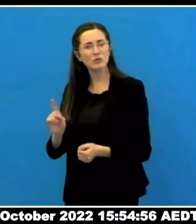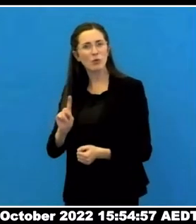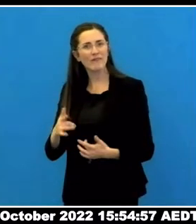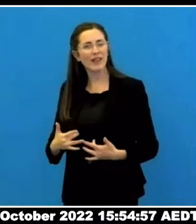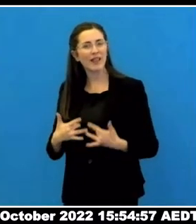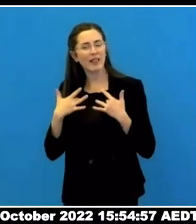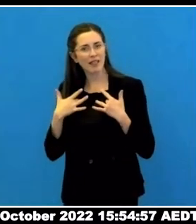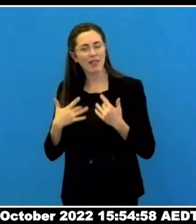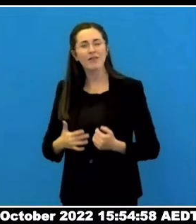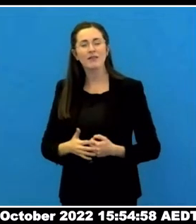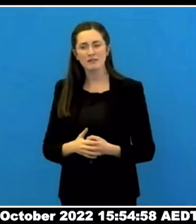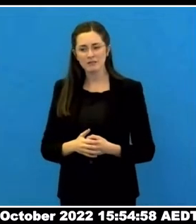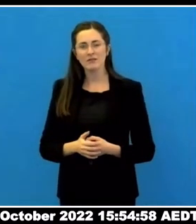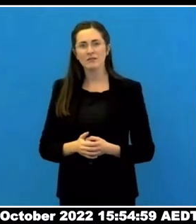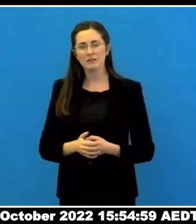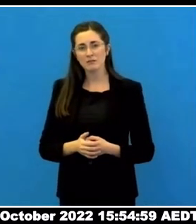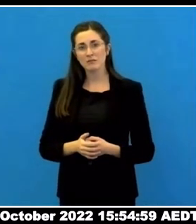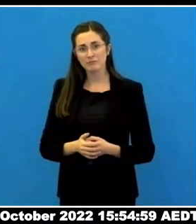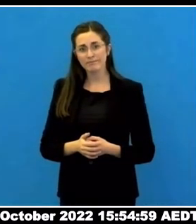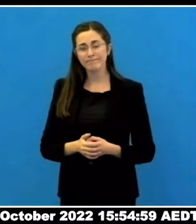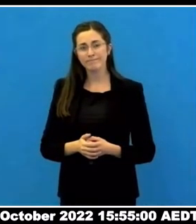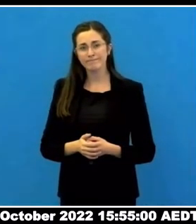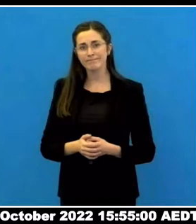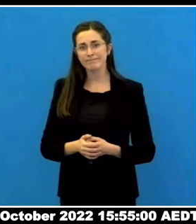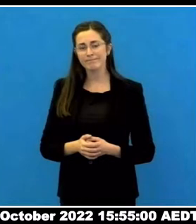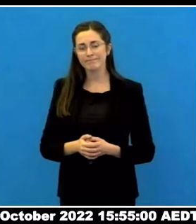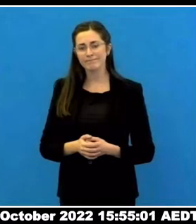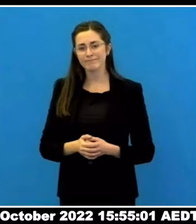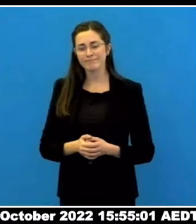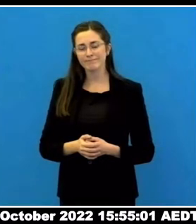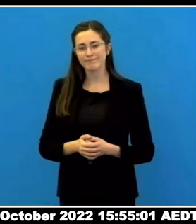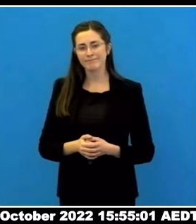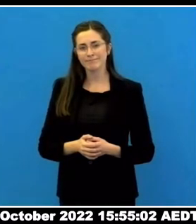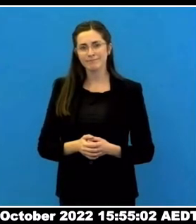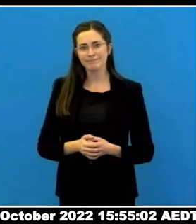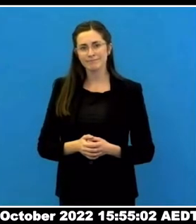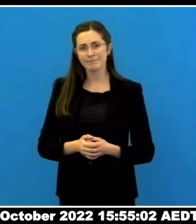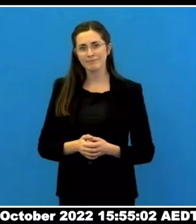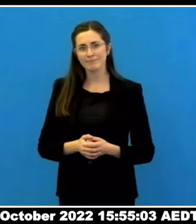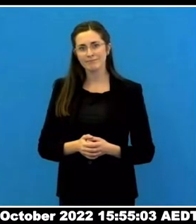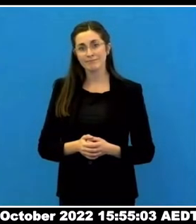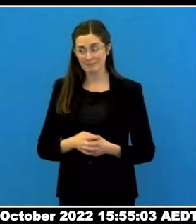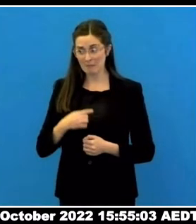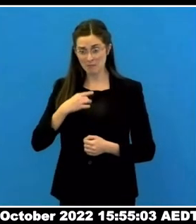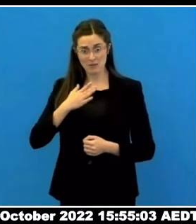So, this is this comes to me as a person and came to Australia,